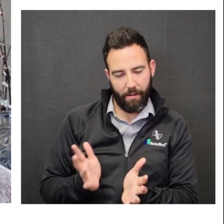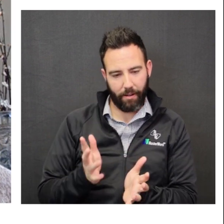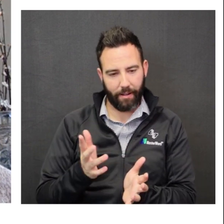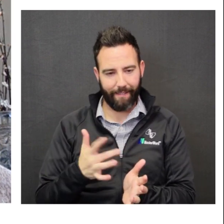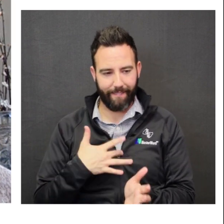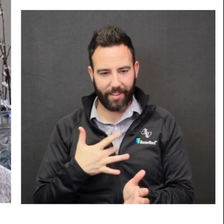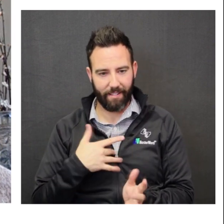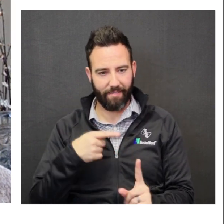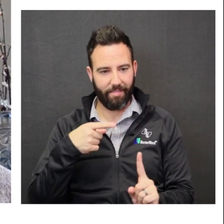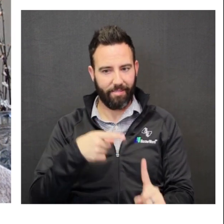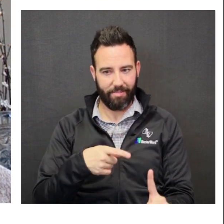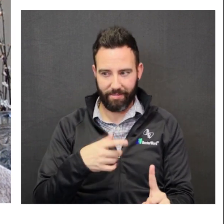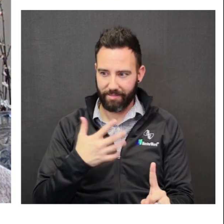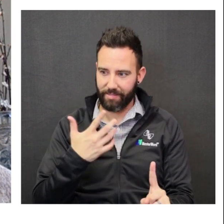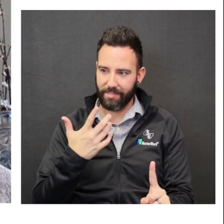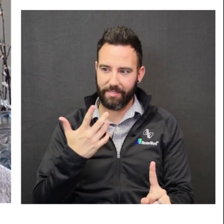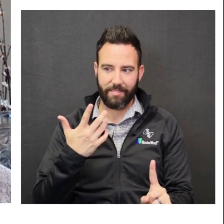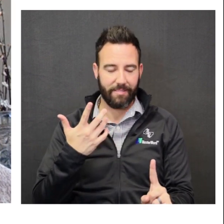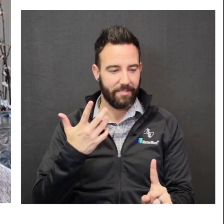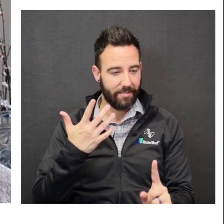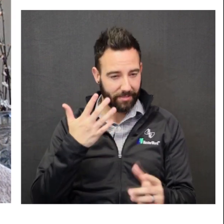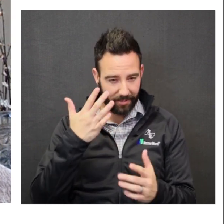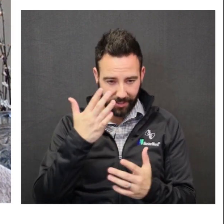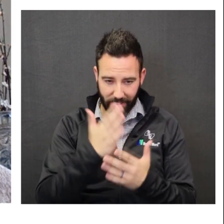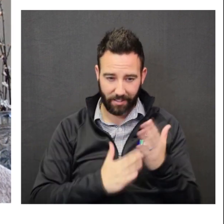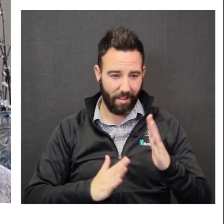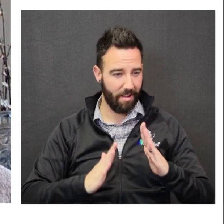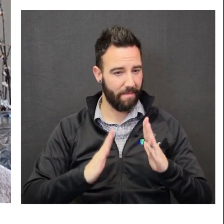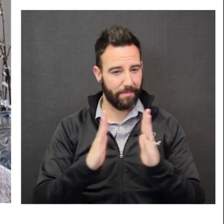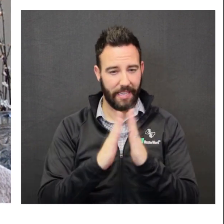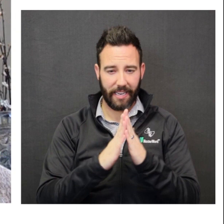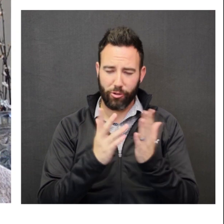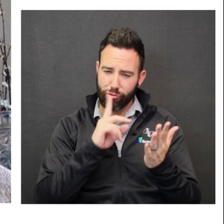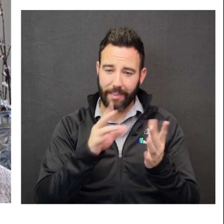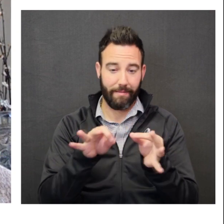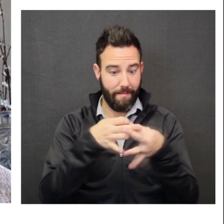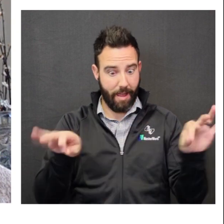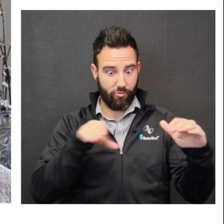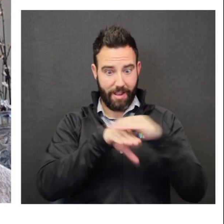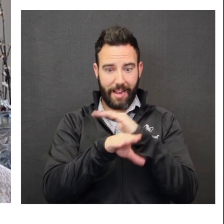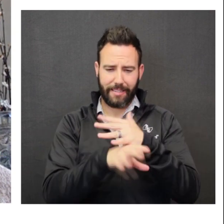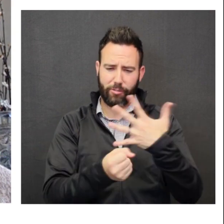as well like in places that will have a language access as a priority and were